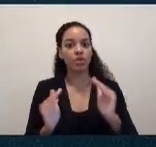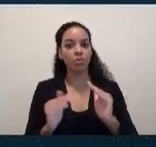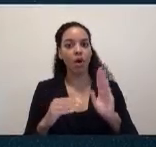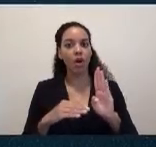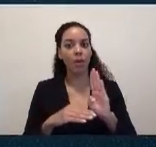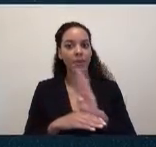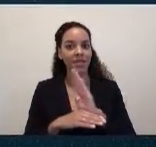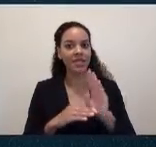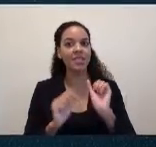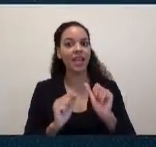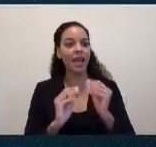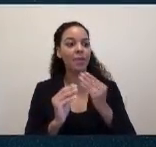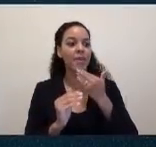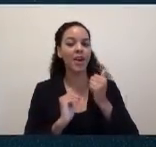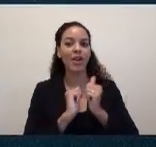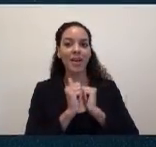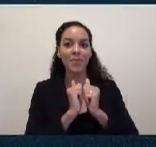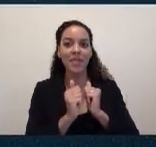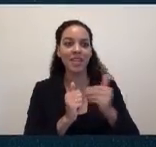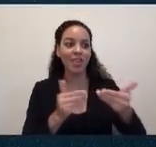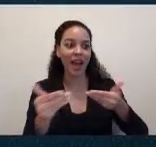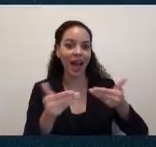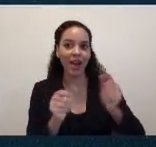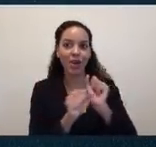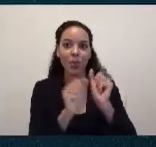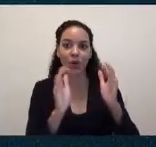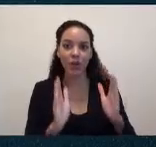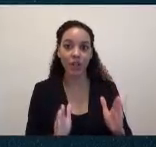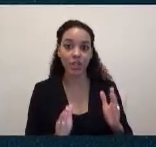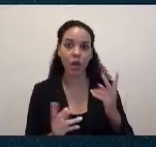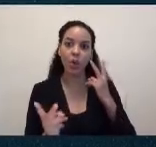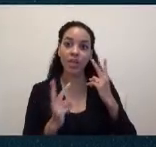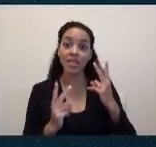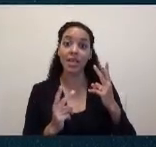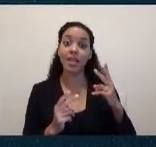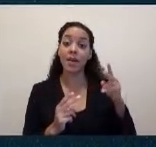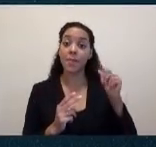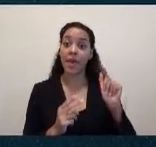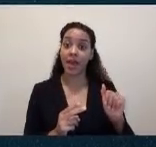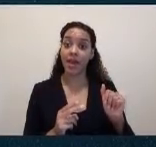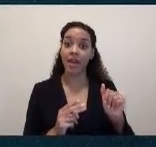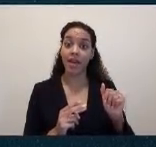because we know that where you see paid family leave, it's usually with the bigger companies